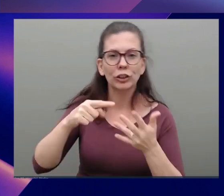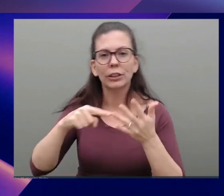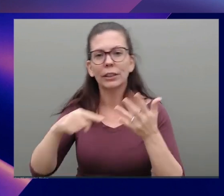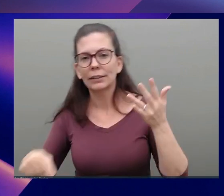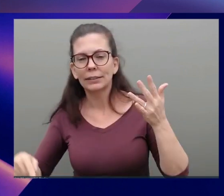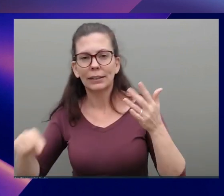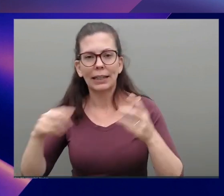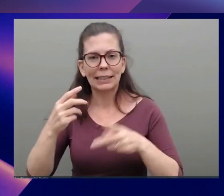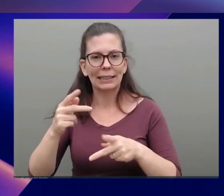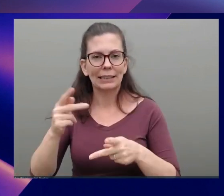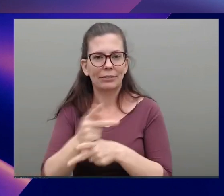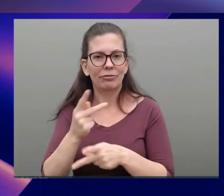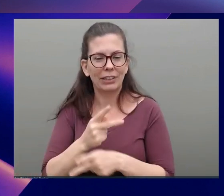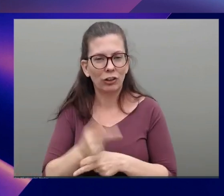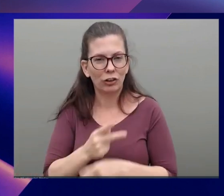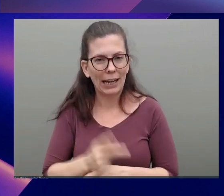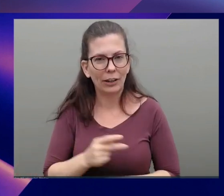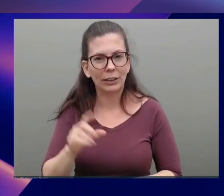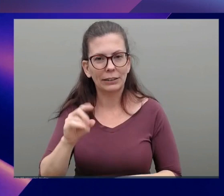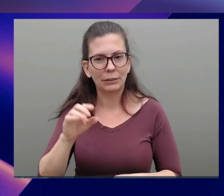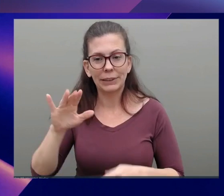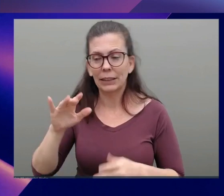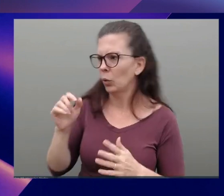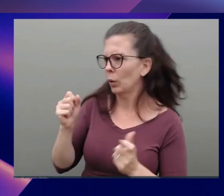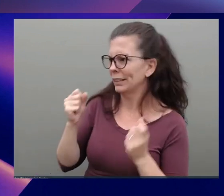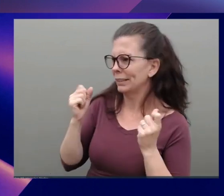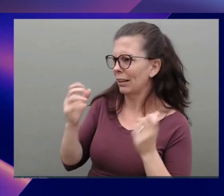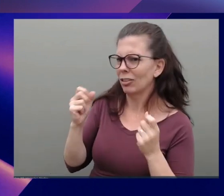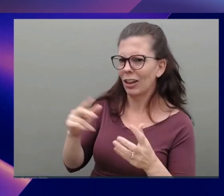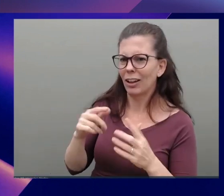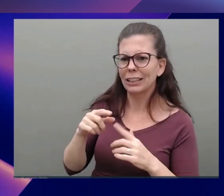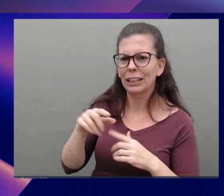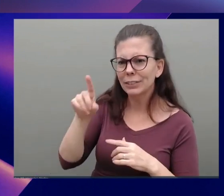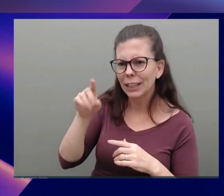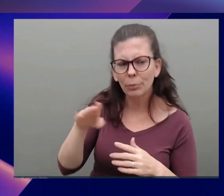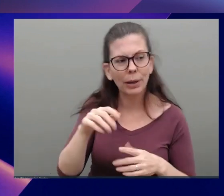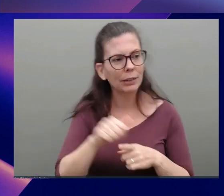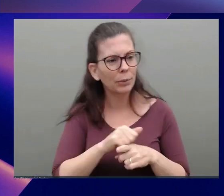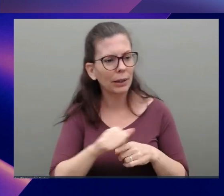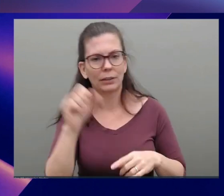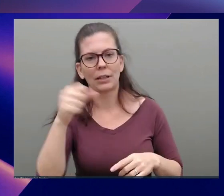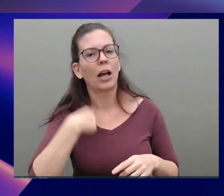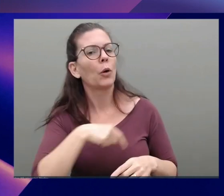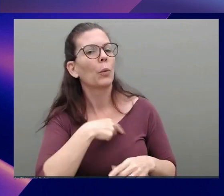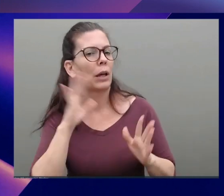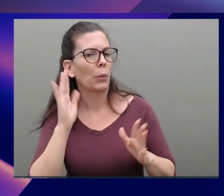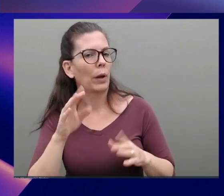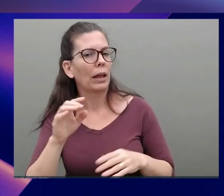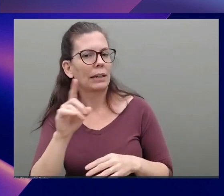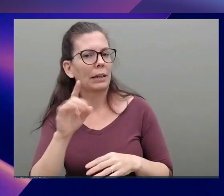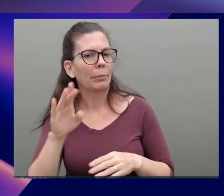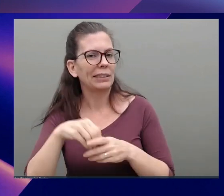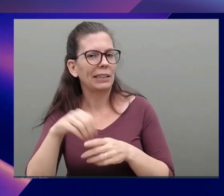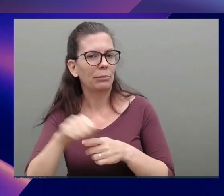Virtual Private Cloud for the Network, Databases in Practice. We will be playing Databases in Practice in our next episode, next week.